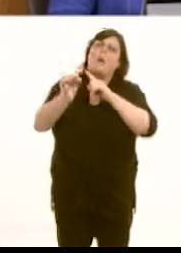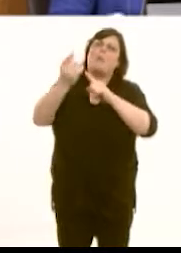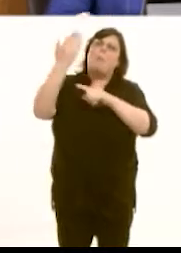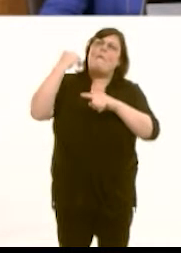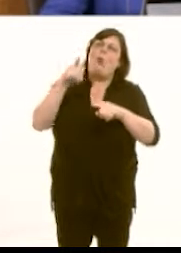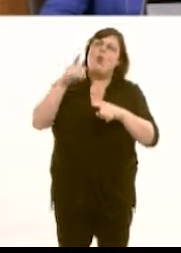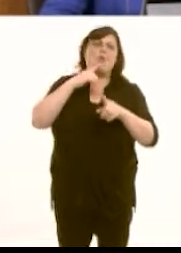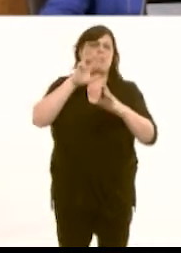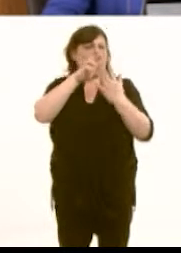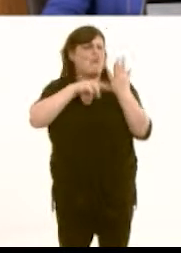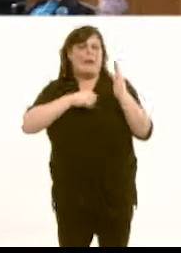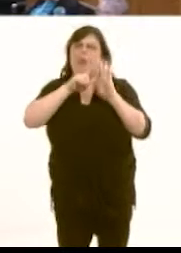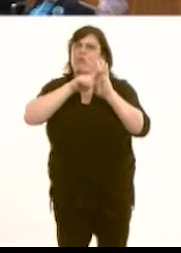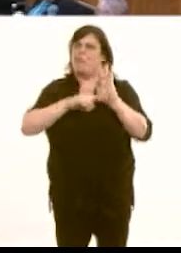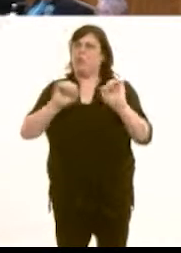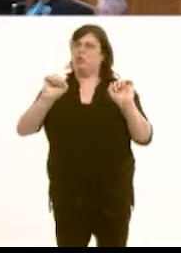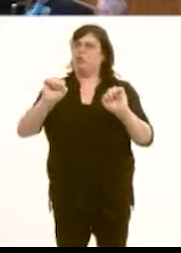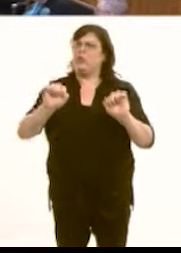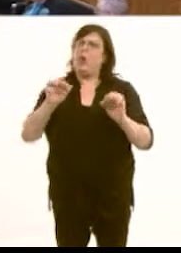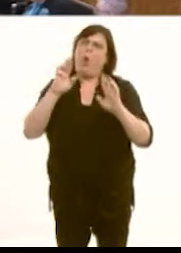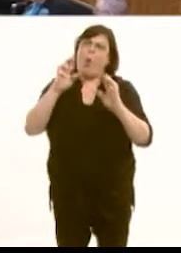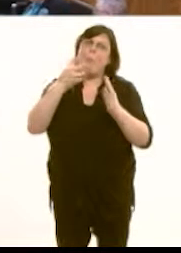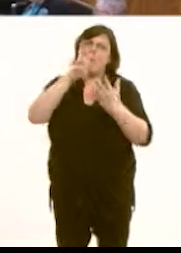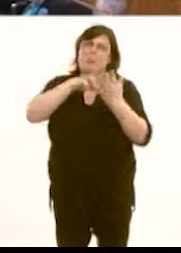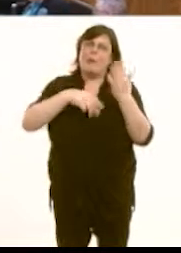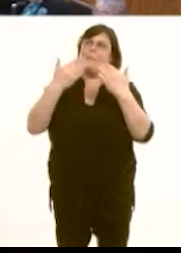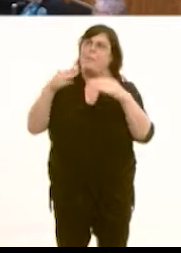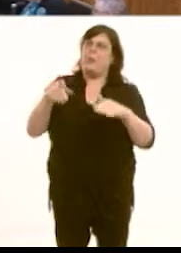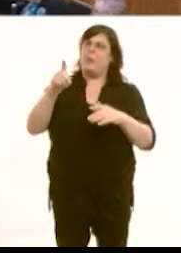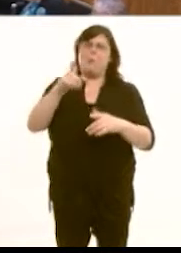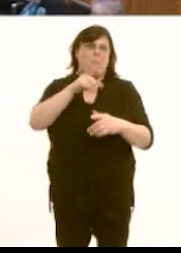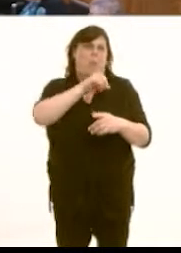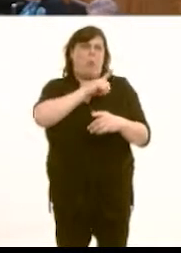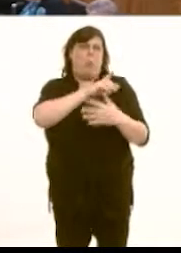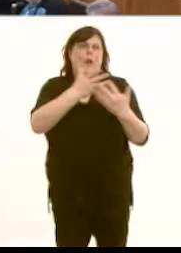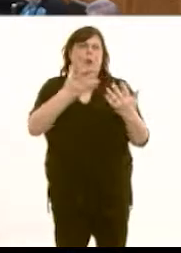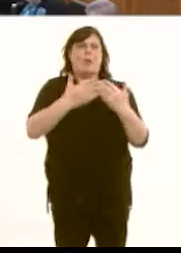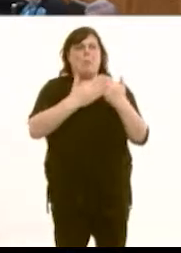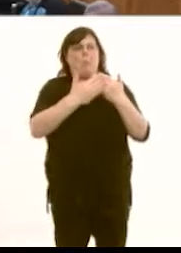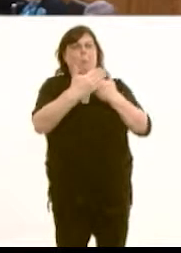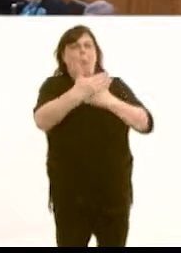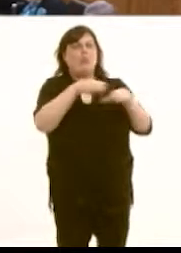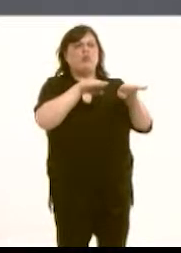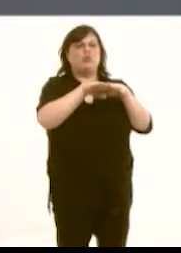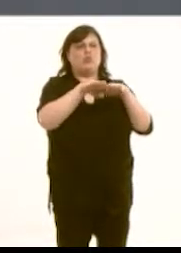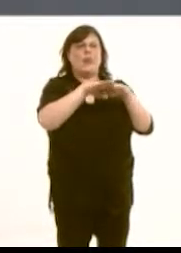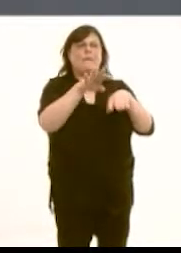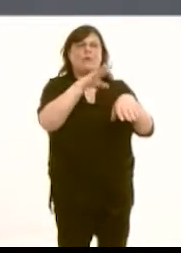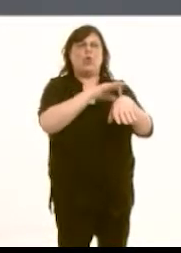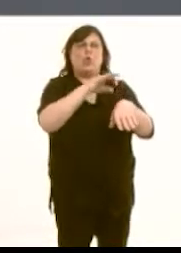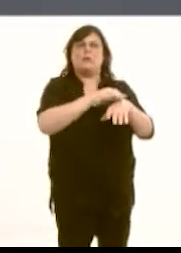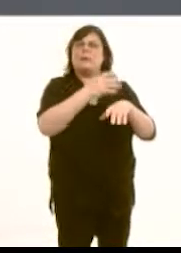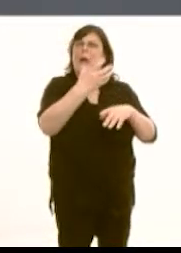Can you tell us, though, why has there been no increase in the number of training places for doctors in Wales?